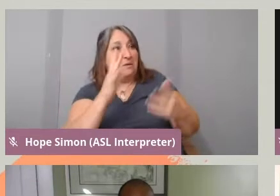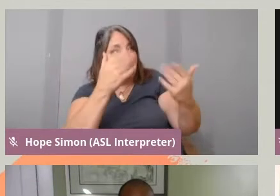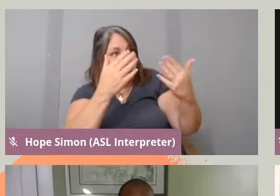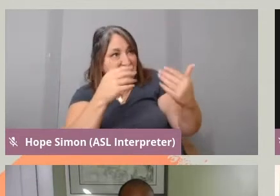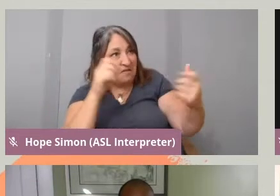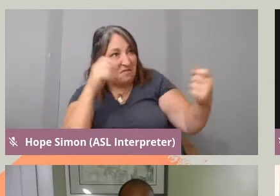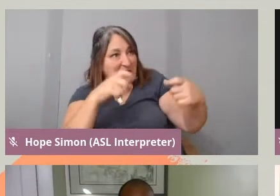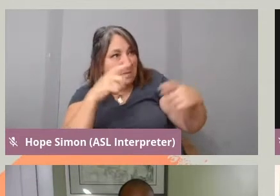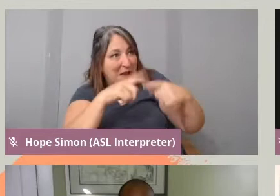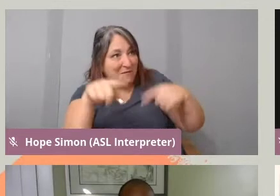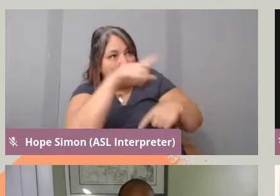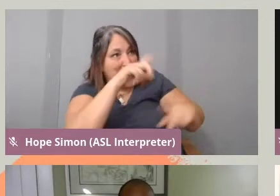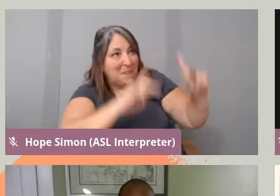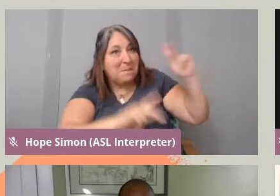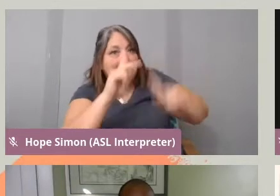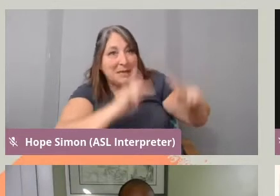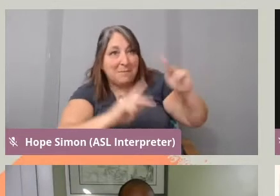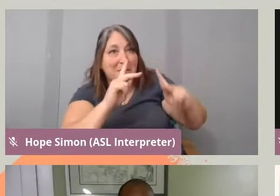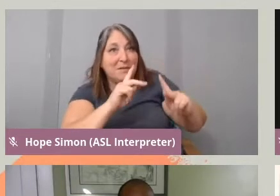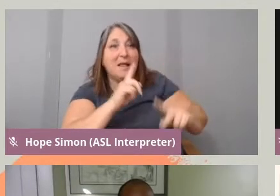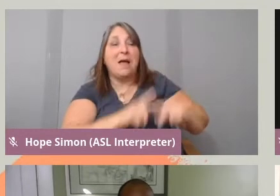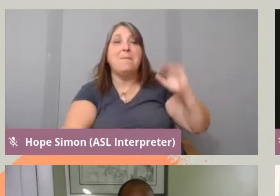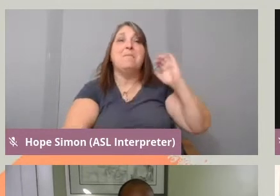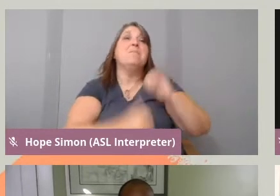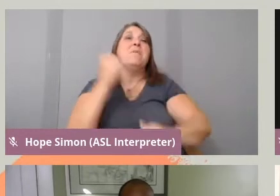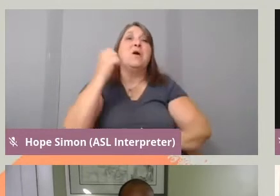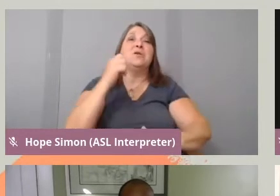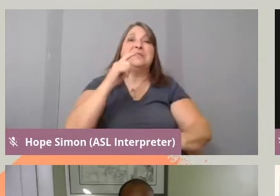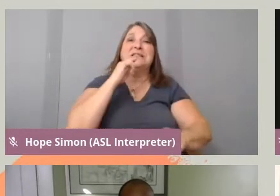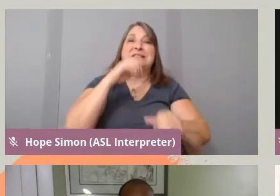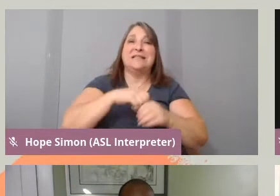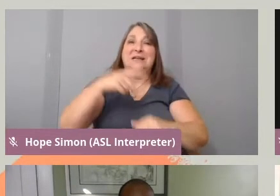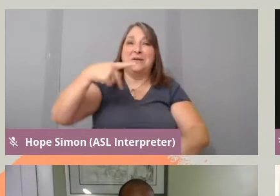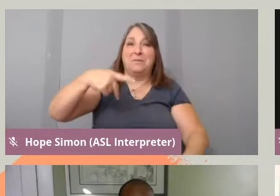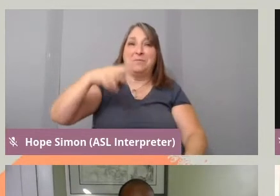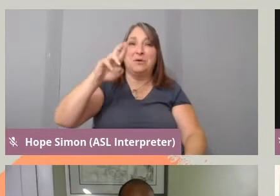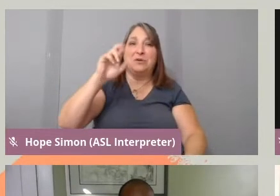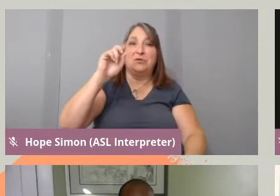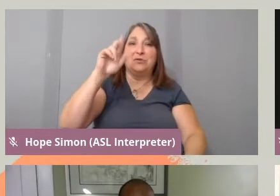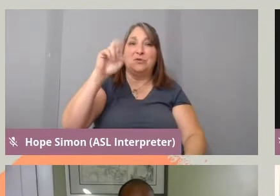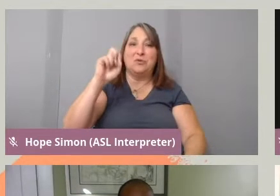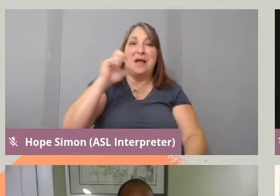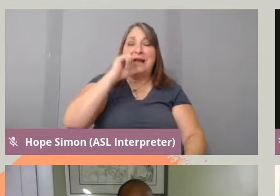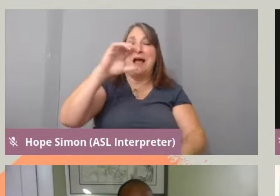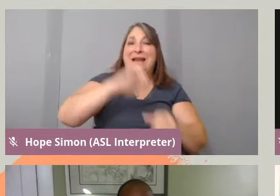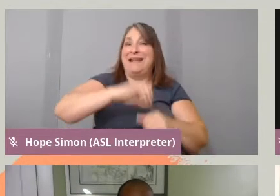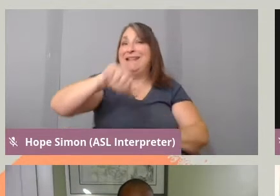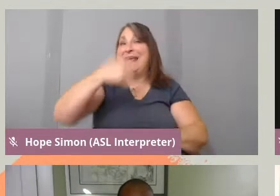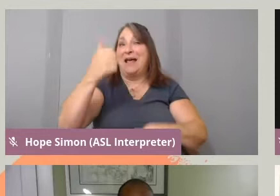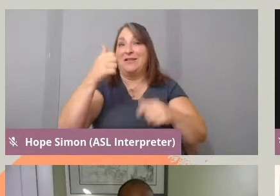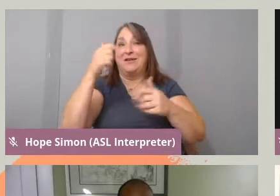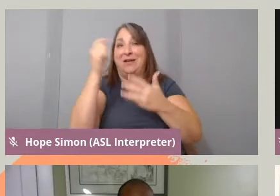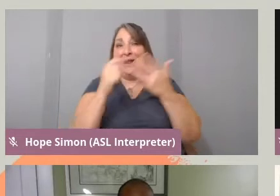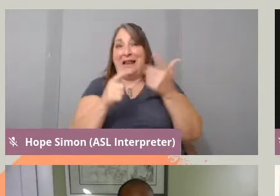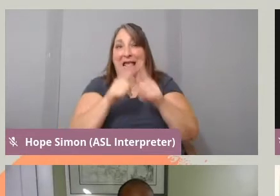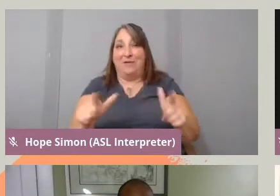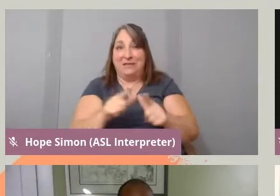And luckily most of it is in re-do, and not in the other languages. And I speak so that's fun.